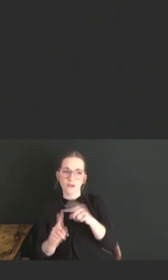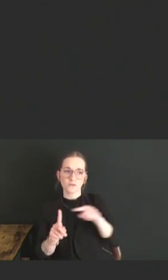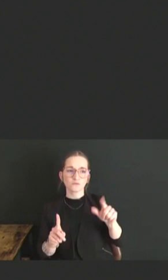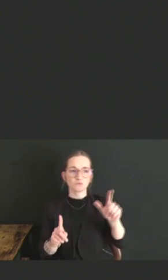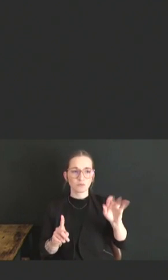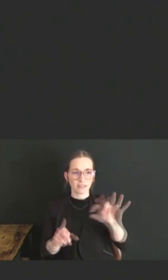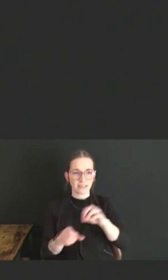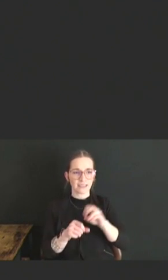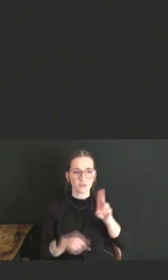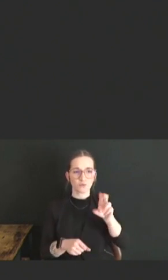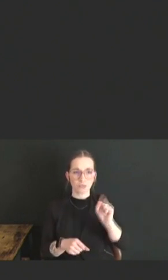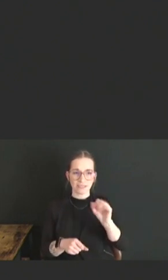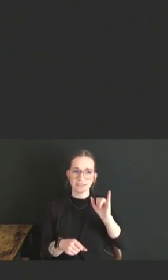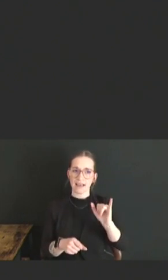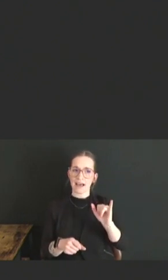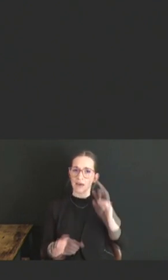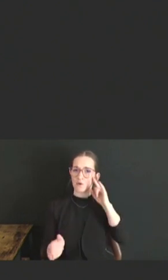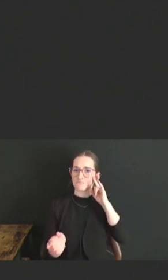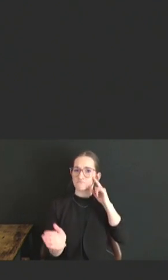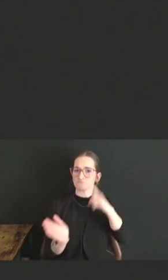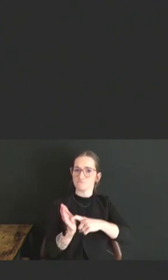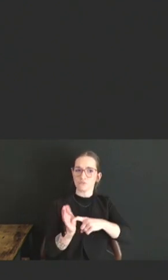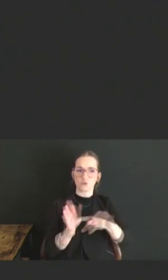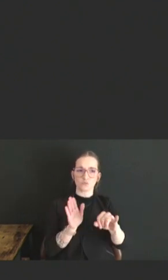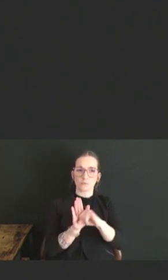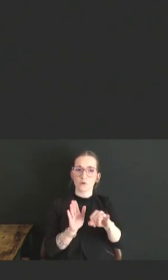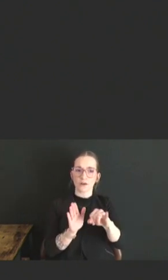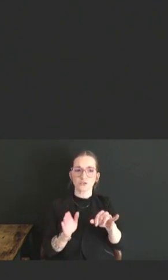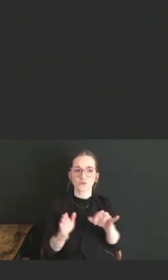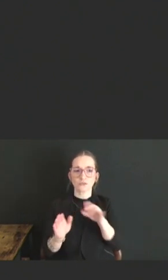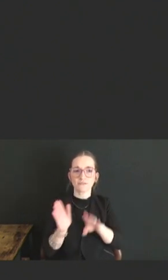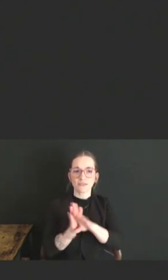vaccination and who met the CDC probable or Confirmed case definition.